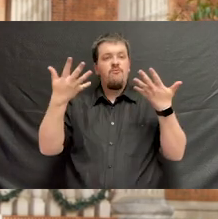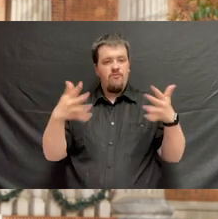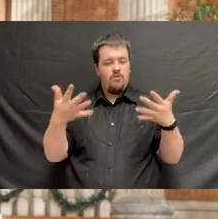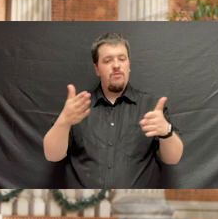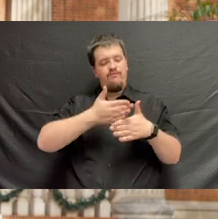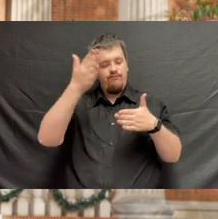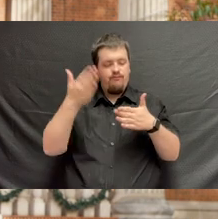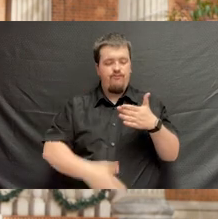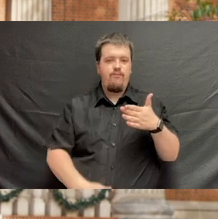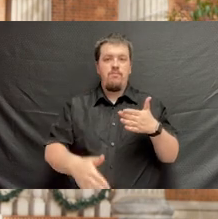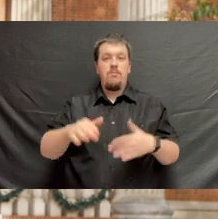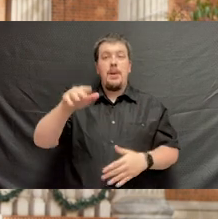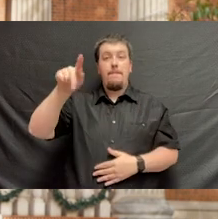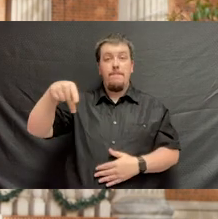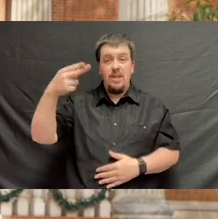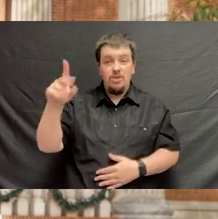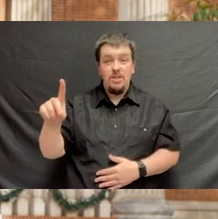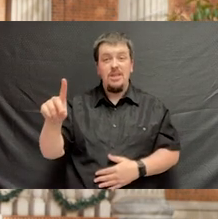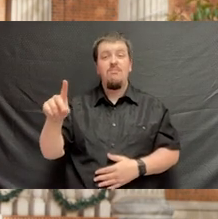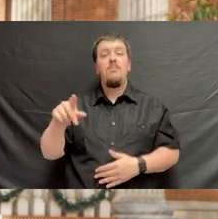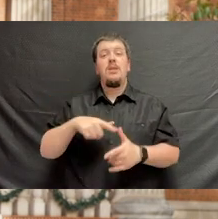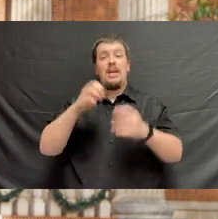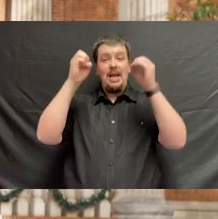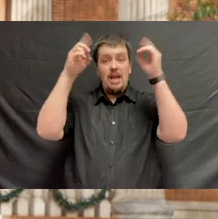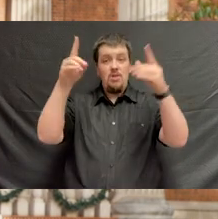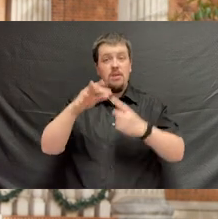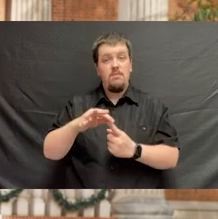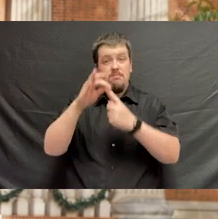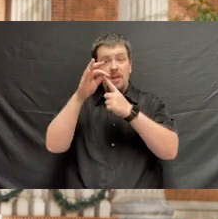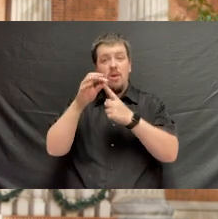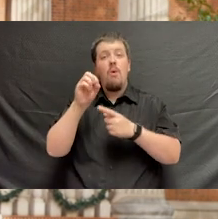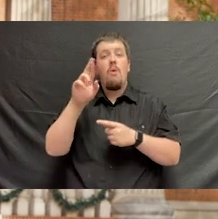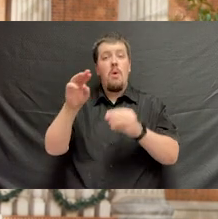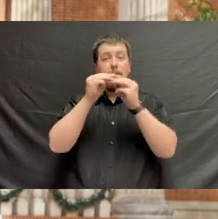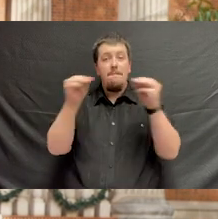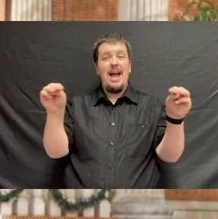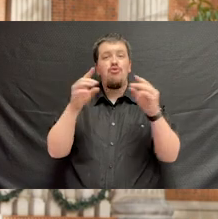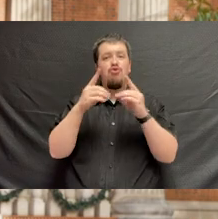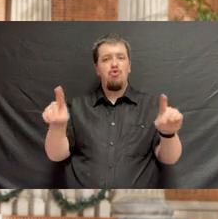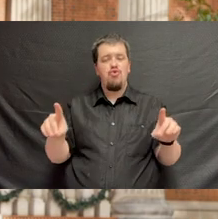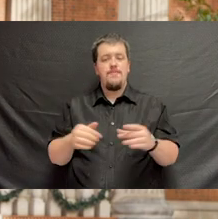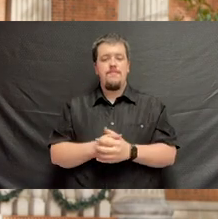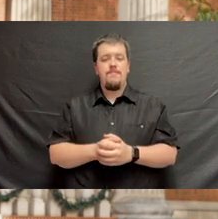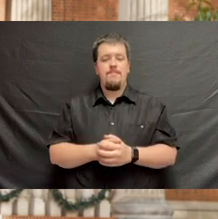who have successfully completed doctorate, education specialist, or master's degrees.